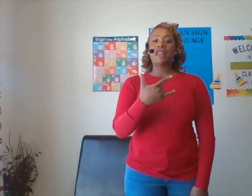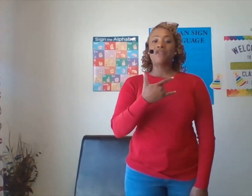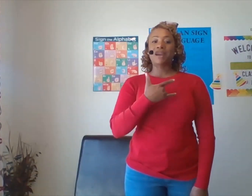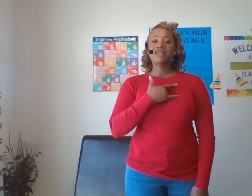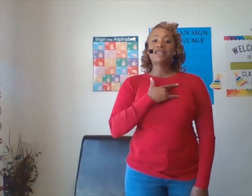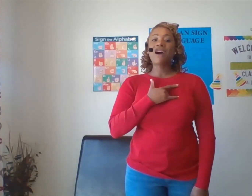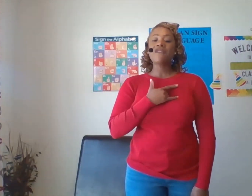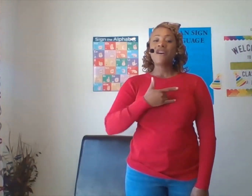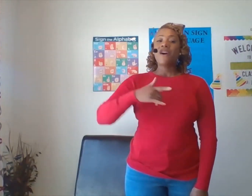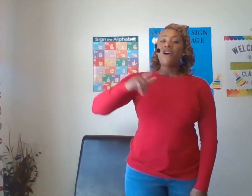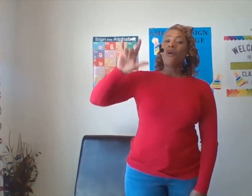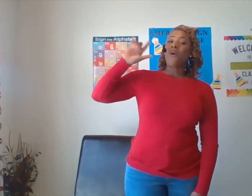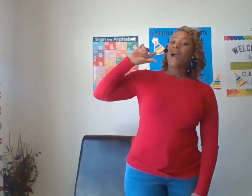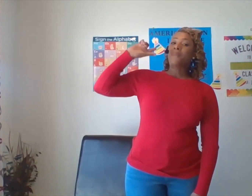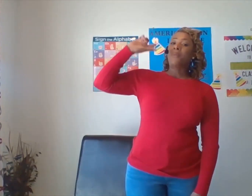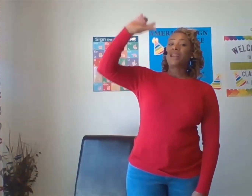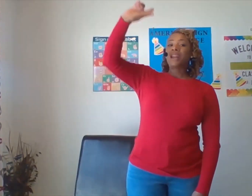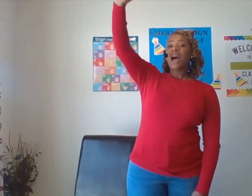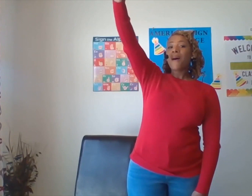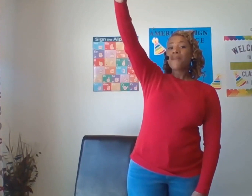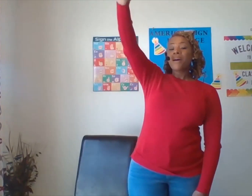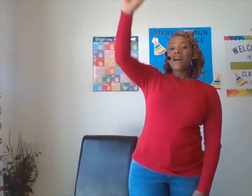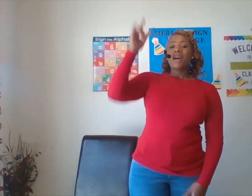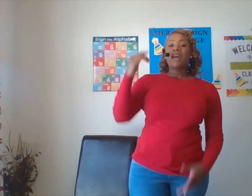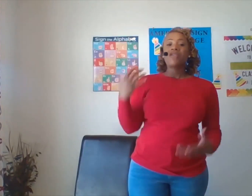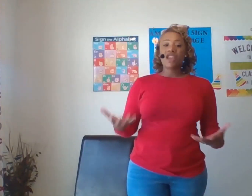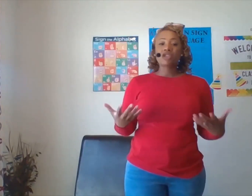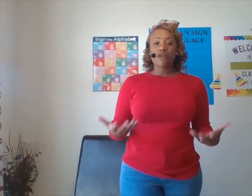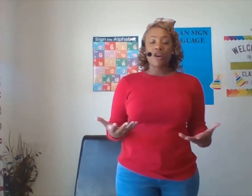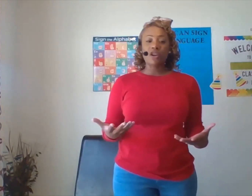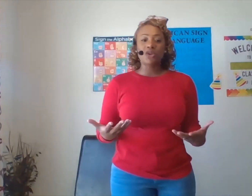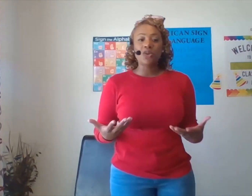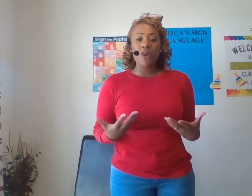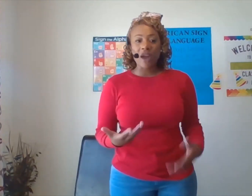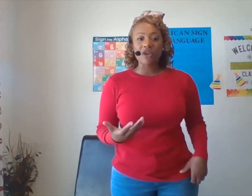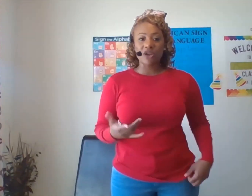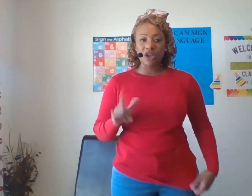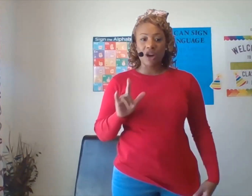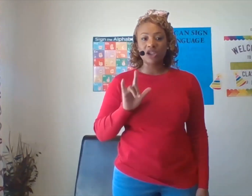love myself or I put it up it's referring to whoever you're talking to